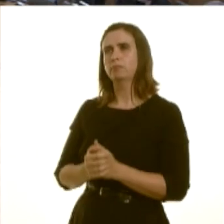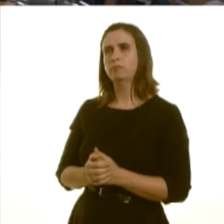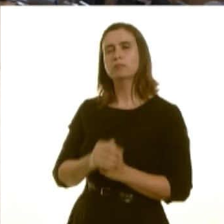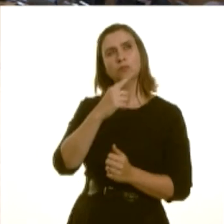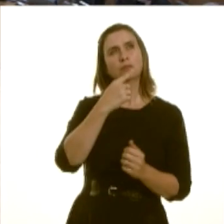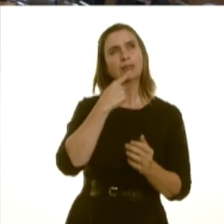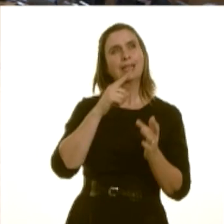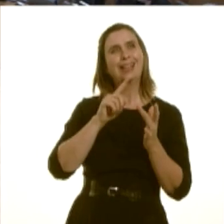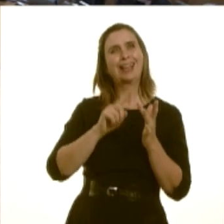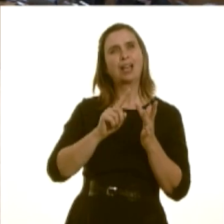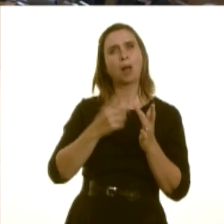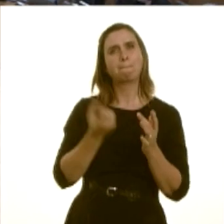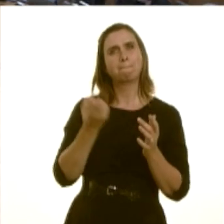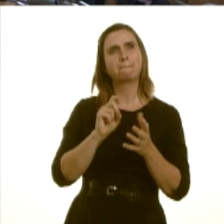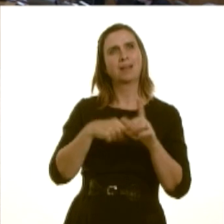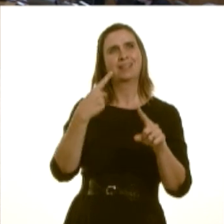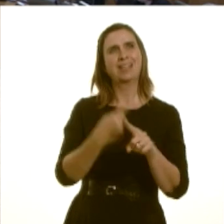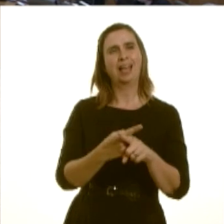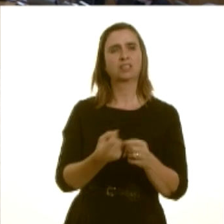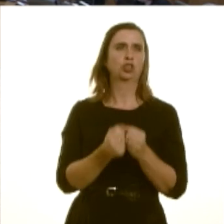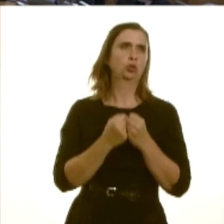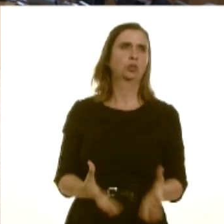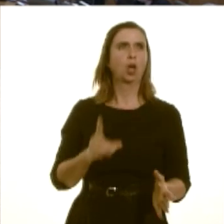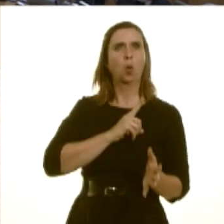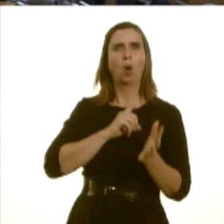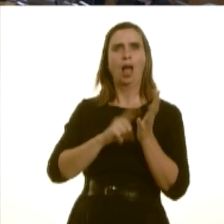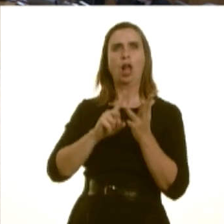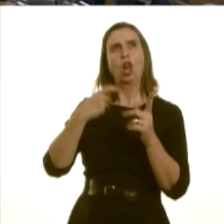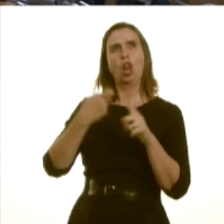on offer to Wales are pretty much useless because of the lockstep. All four parties